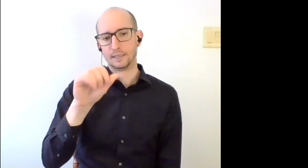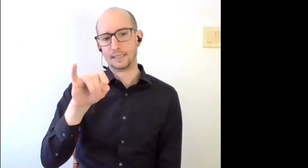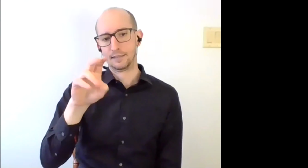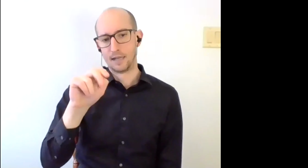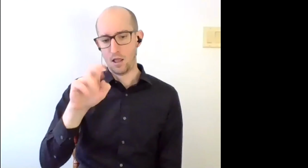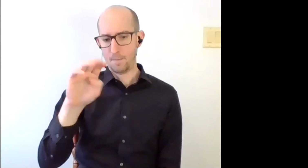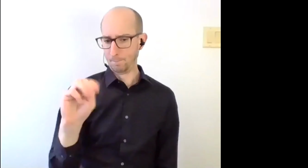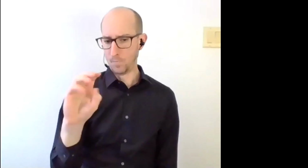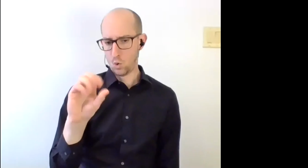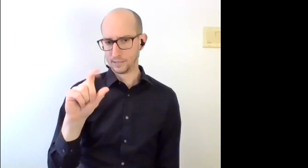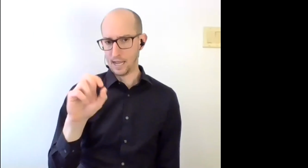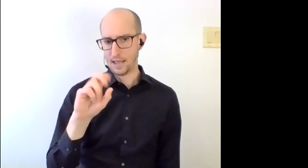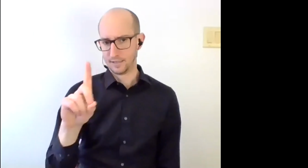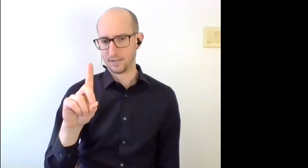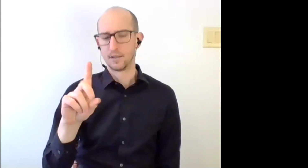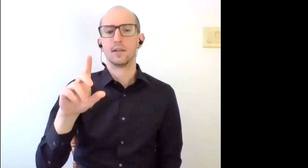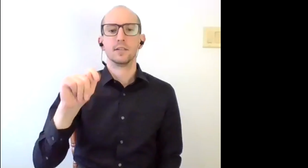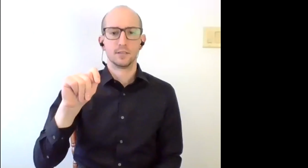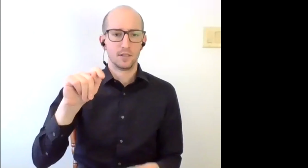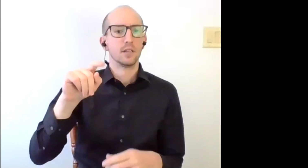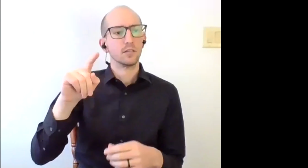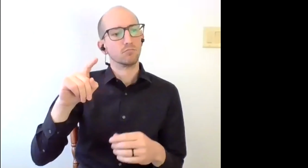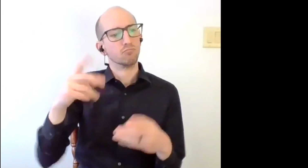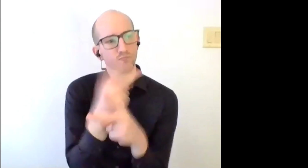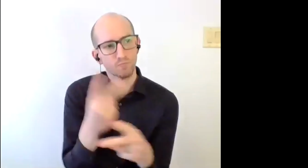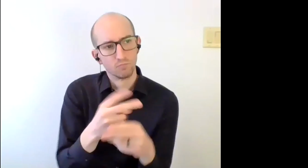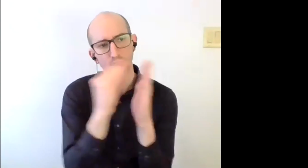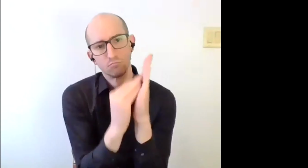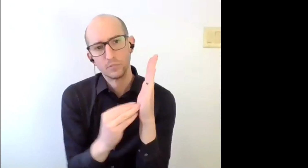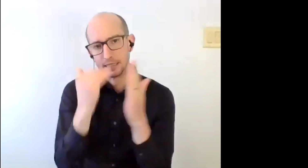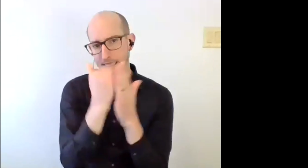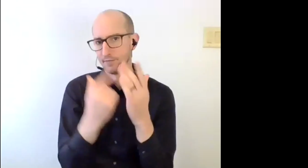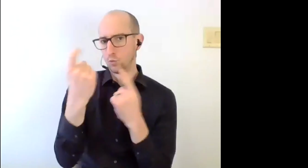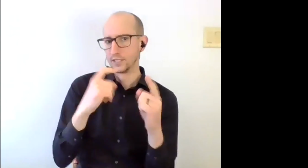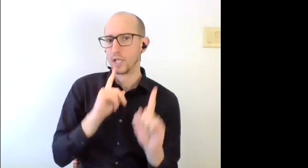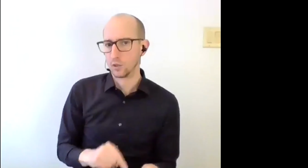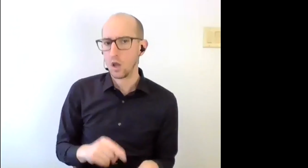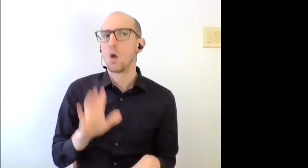» There is a question, FAQs for student services in general, and Christine has been pulling that together and